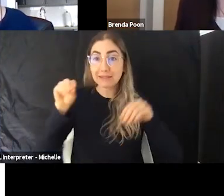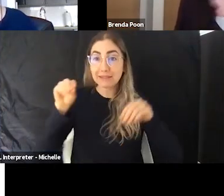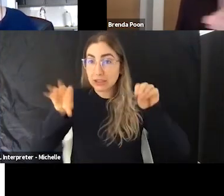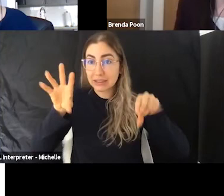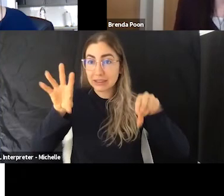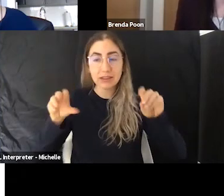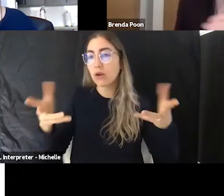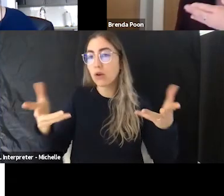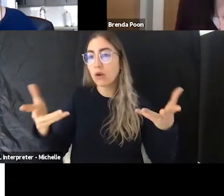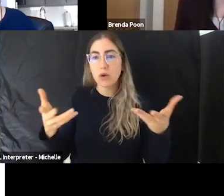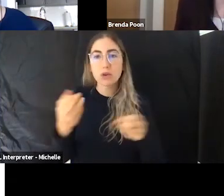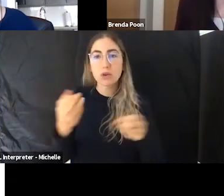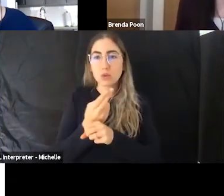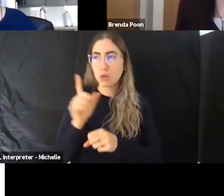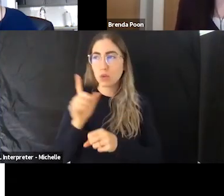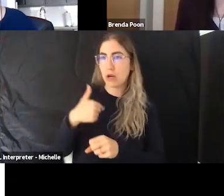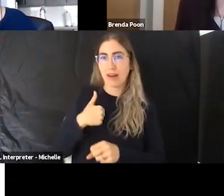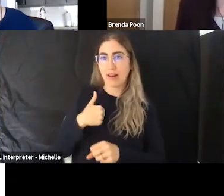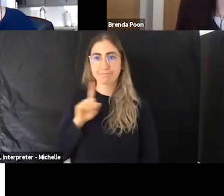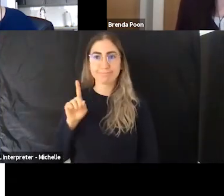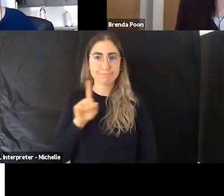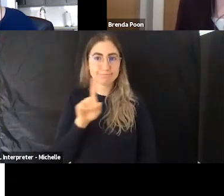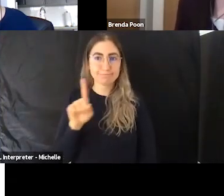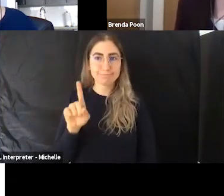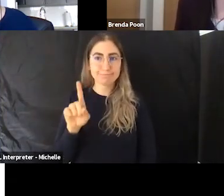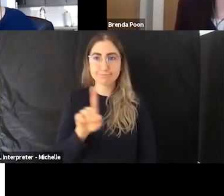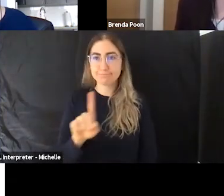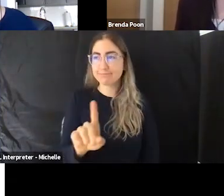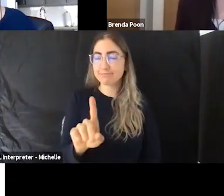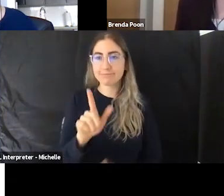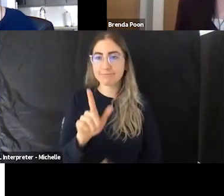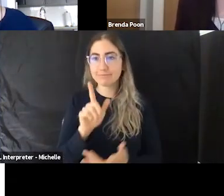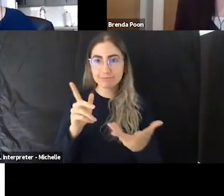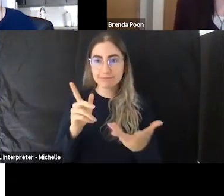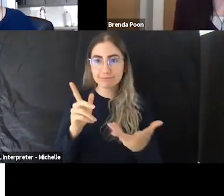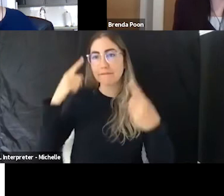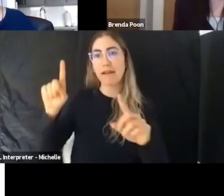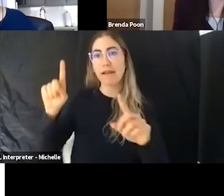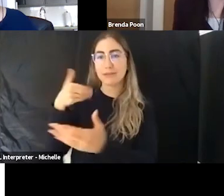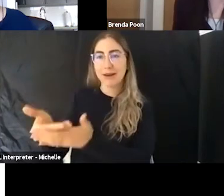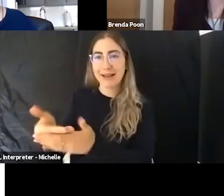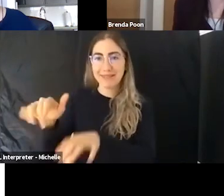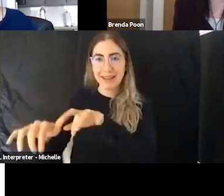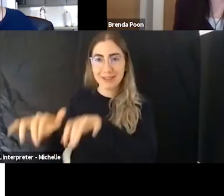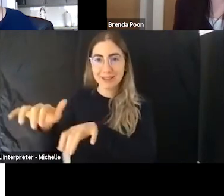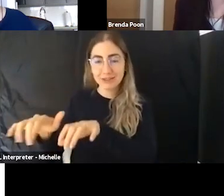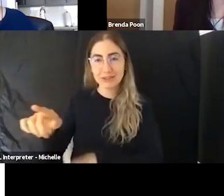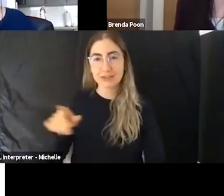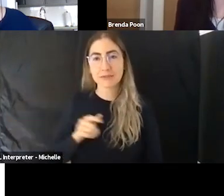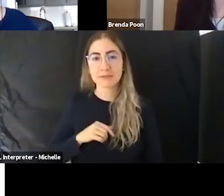O